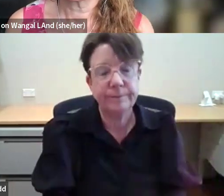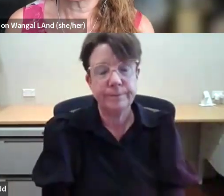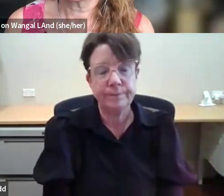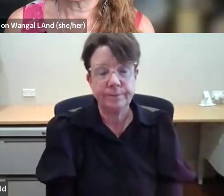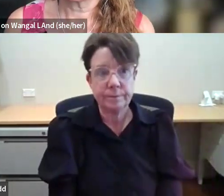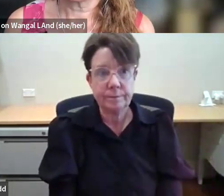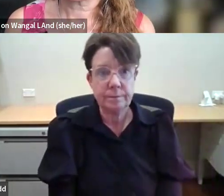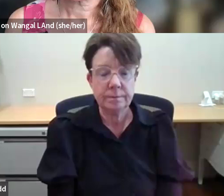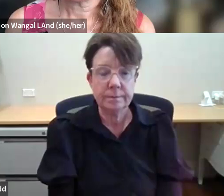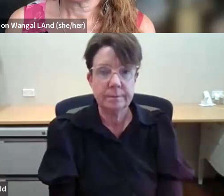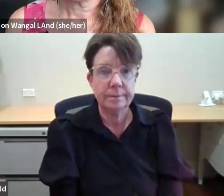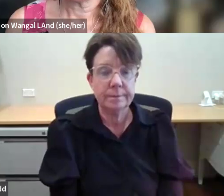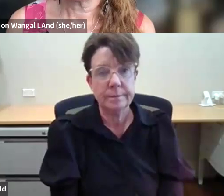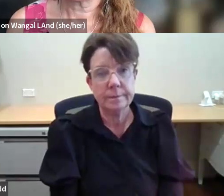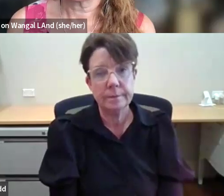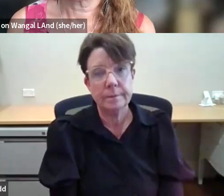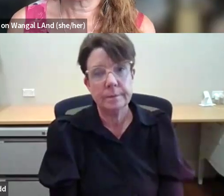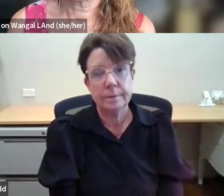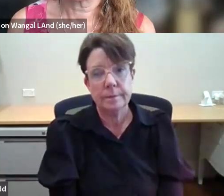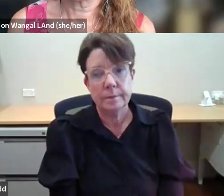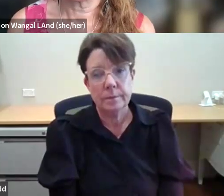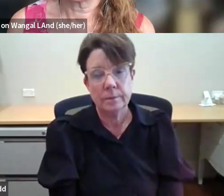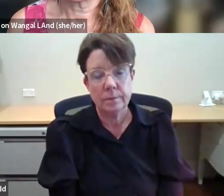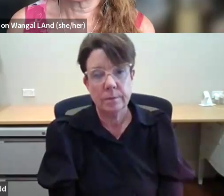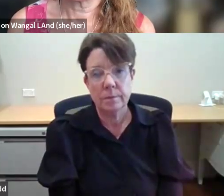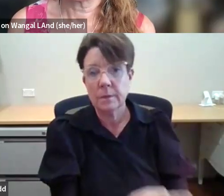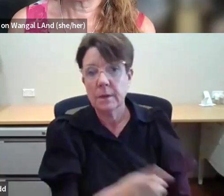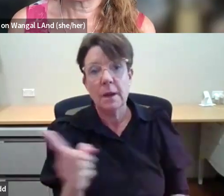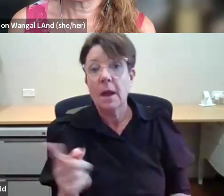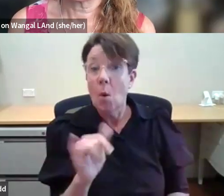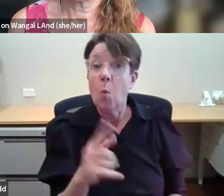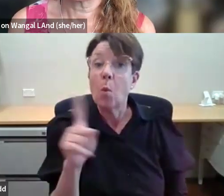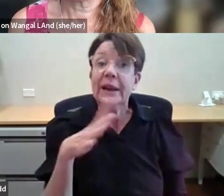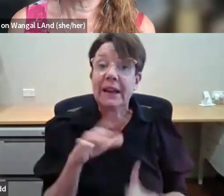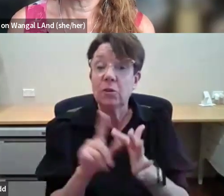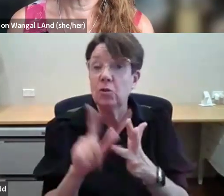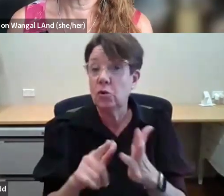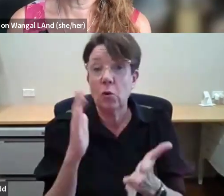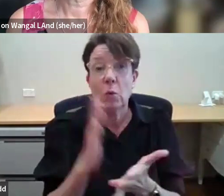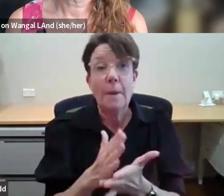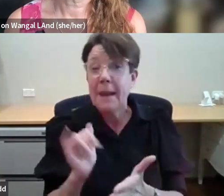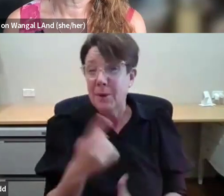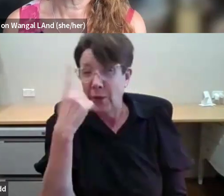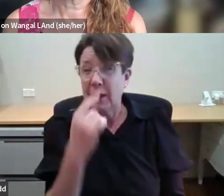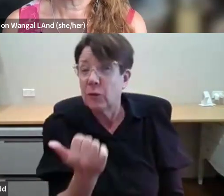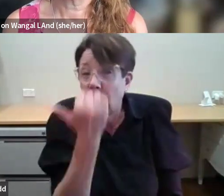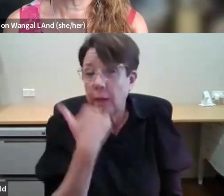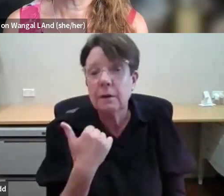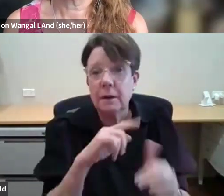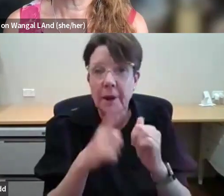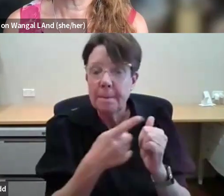a conversation, at a board level, just have the conversation. On the surface of it, and then it goes back to